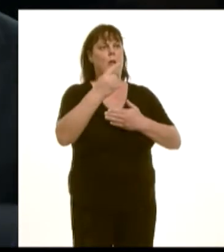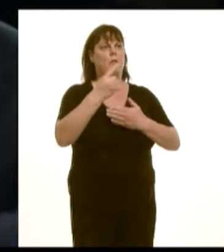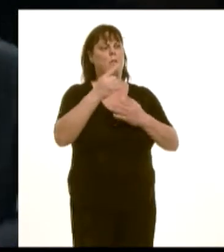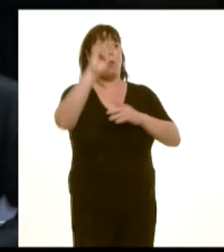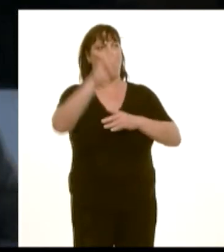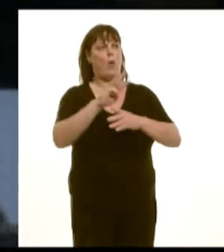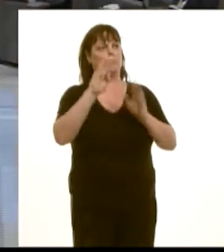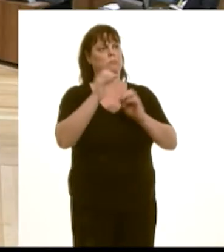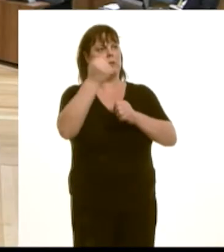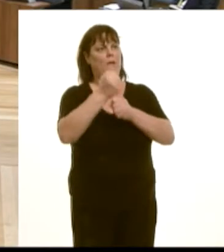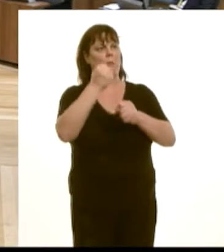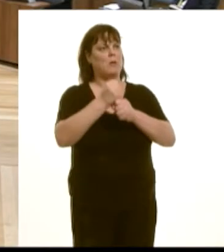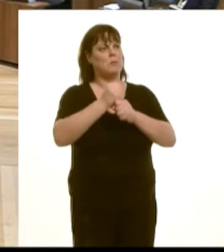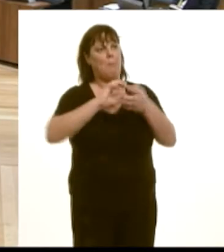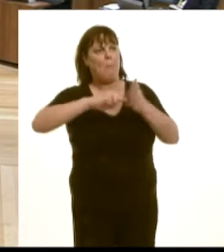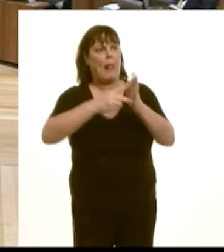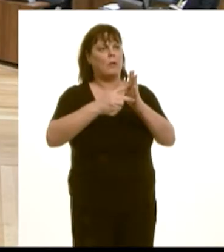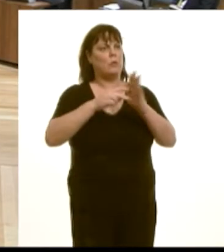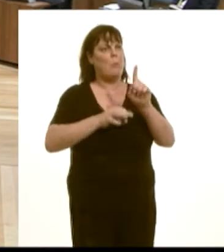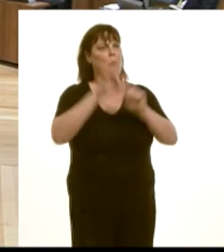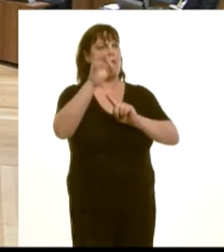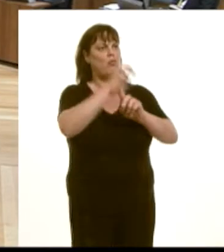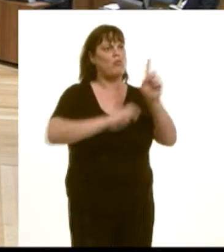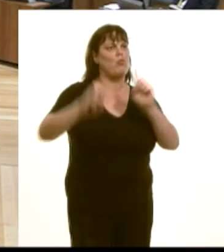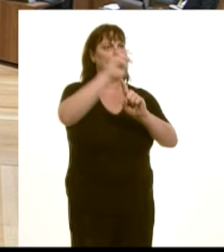Carwyn Jones: Yes. We are publishing our national transport plan for consultation before the